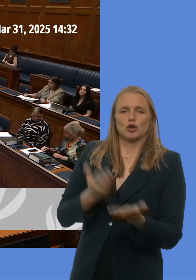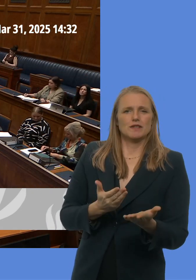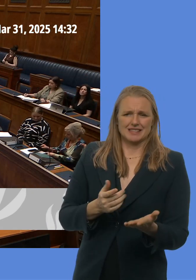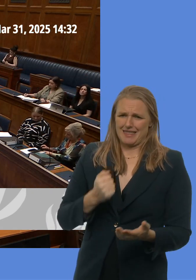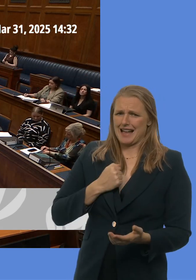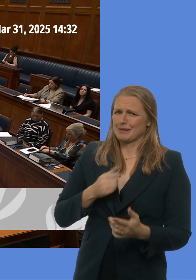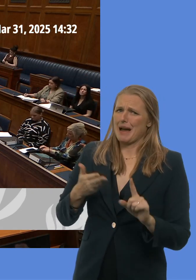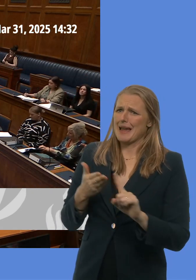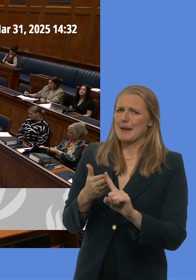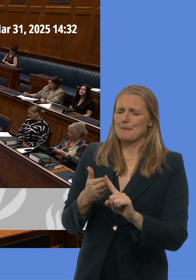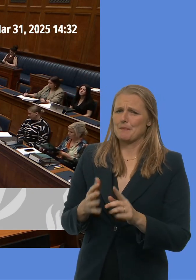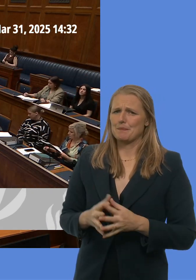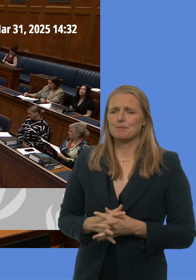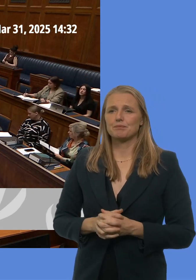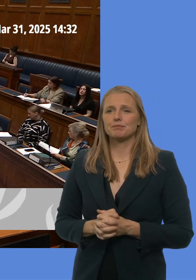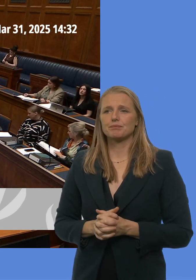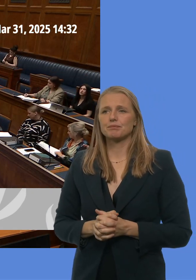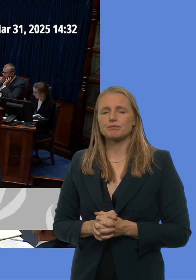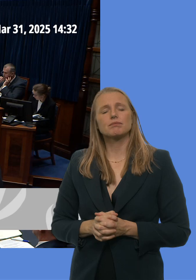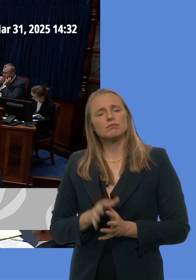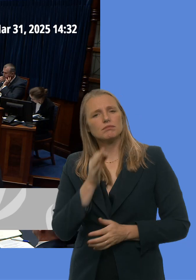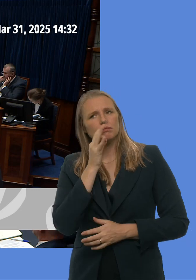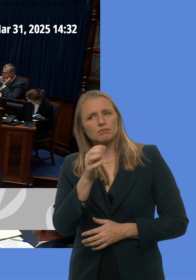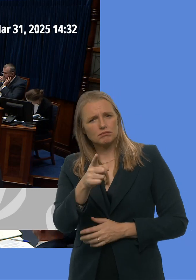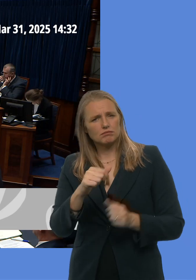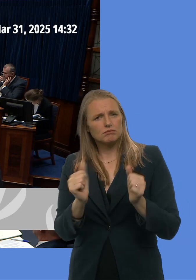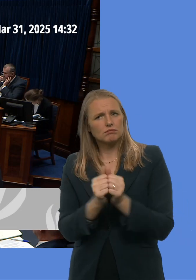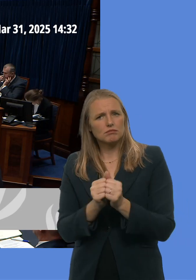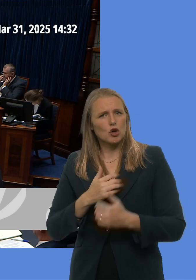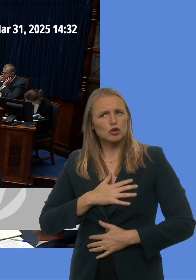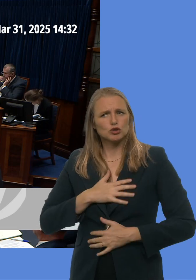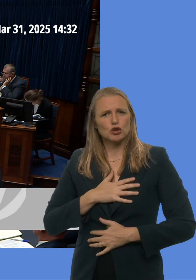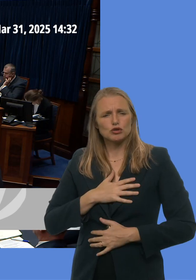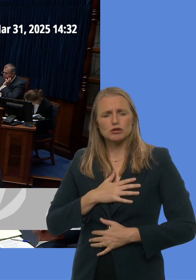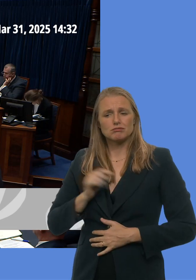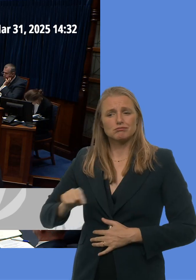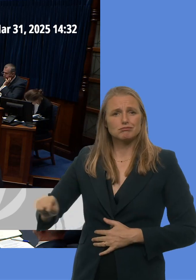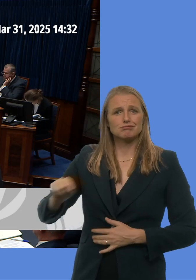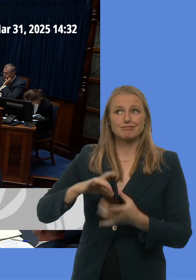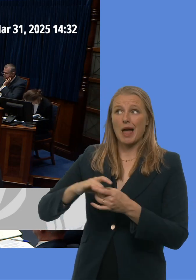Deputy First Minister, do you share concerns raised by many people about the British Government's cruel